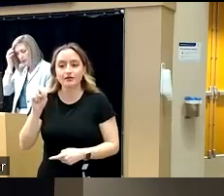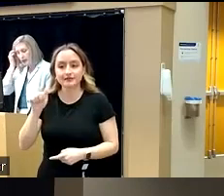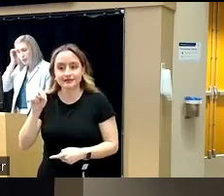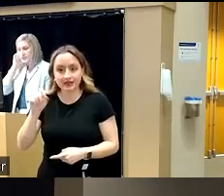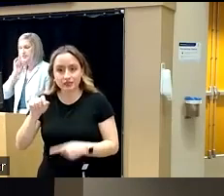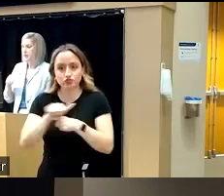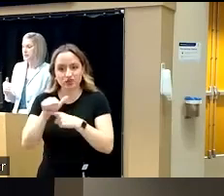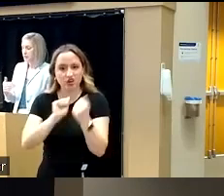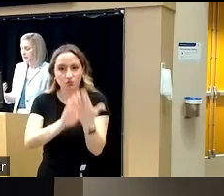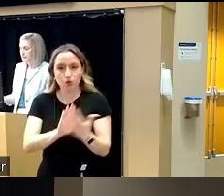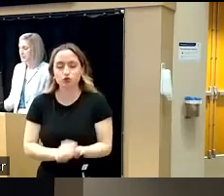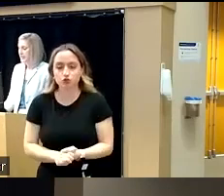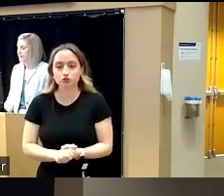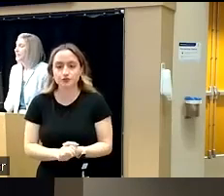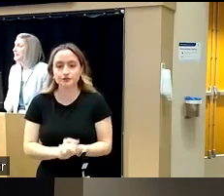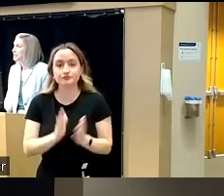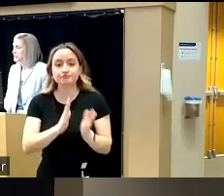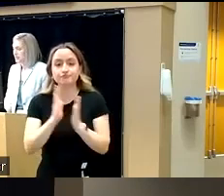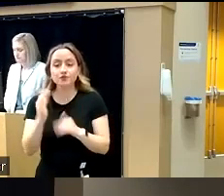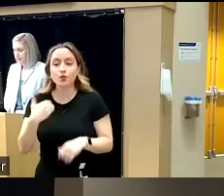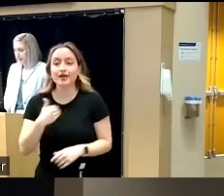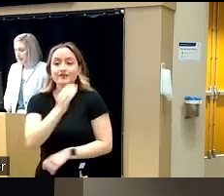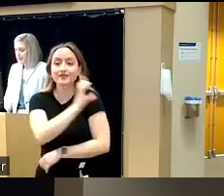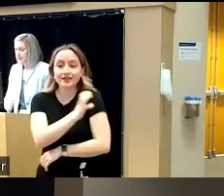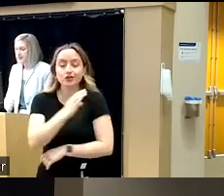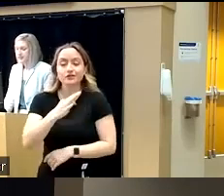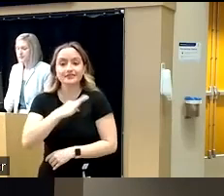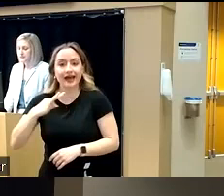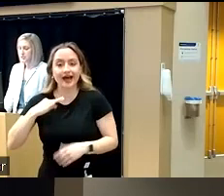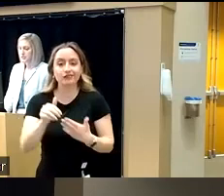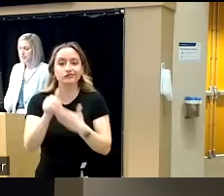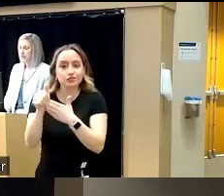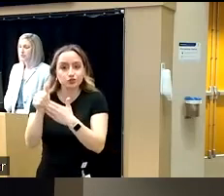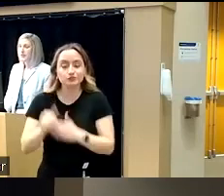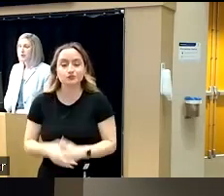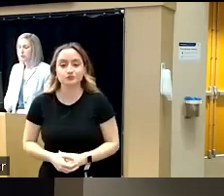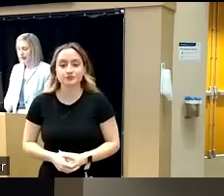participants are clinical staff and Leadership they set the expectation together that they will